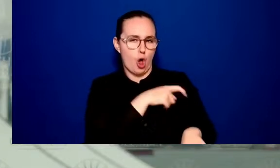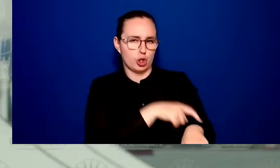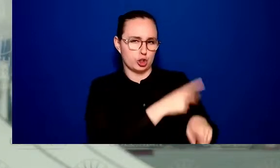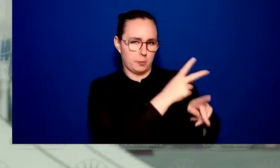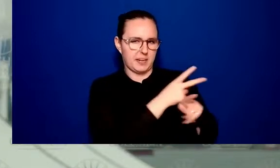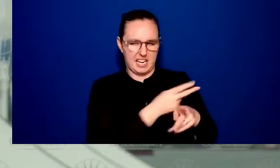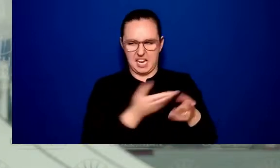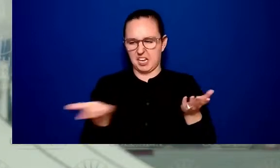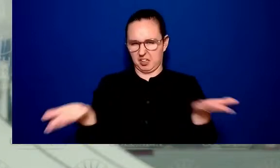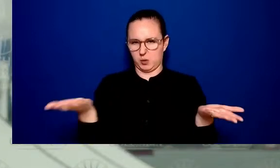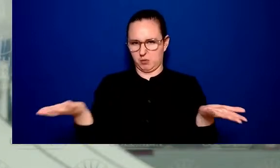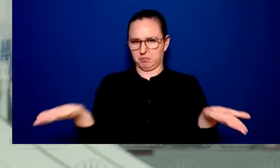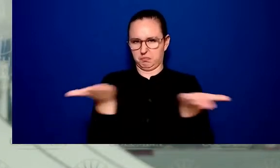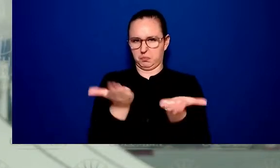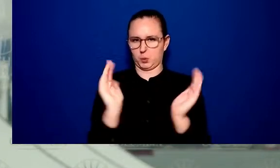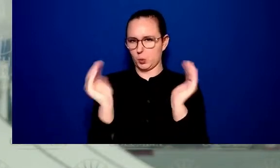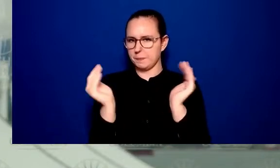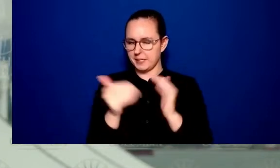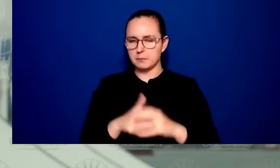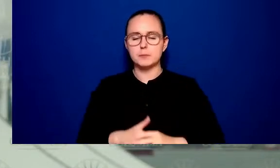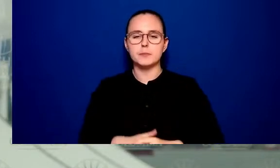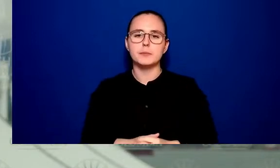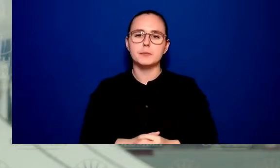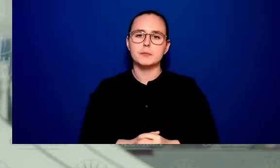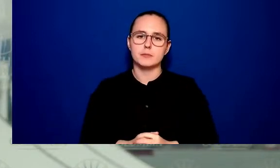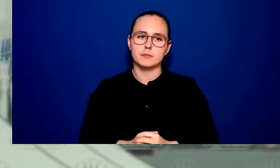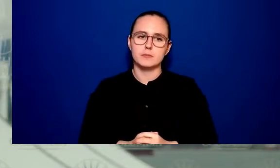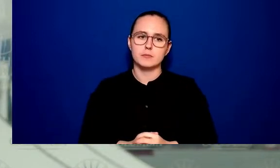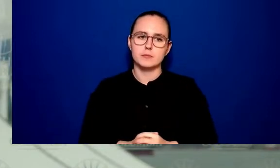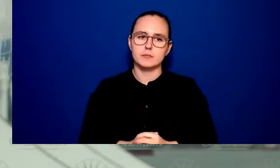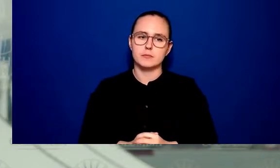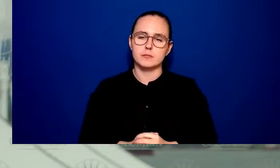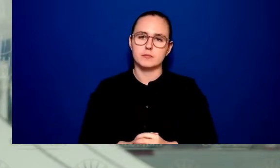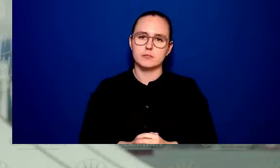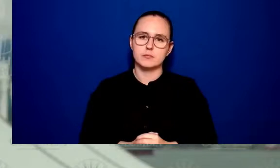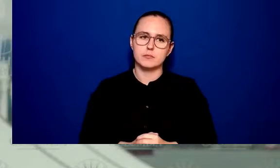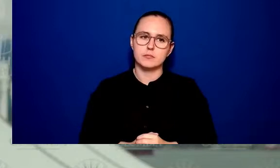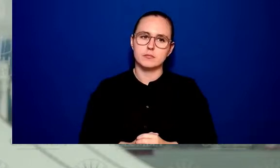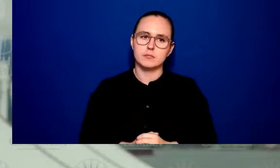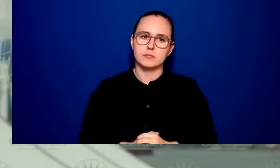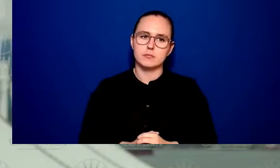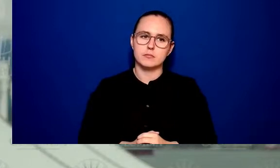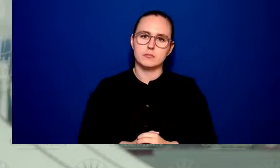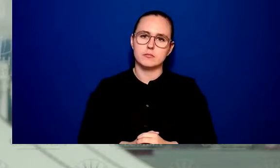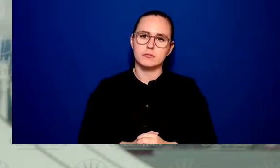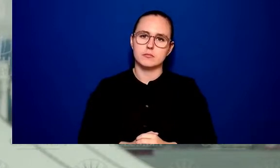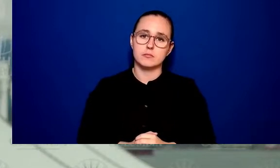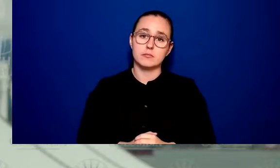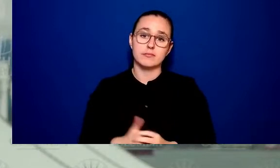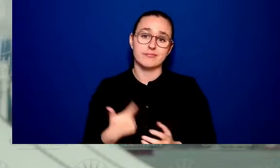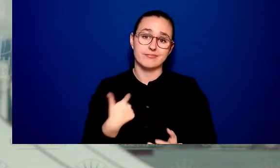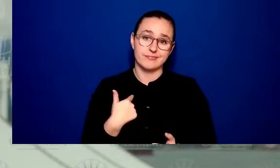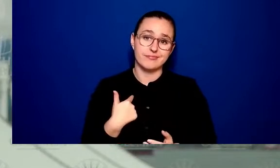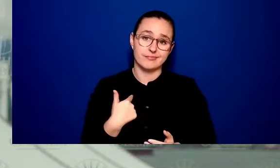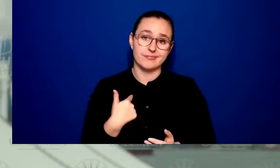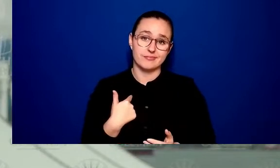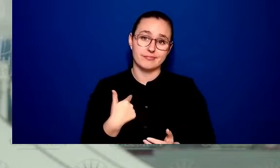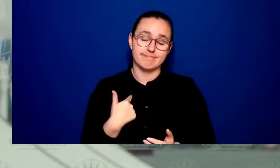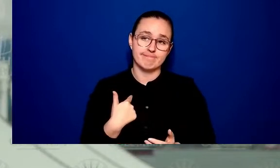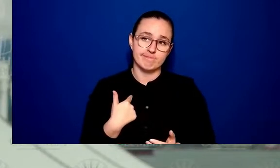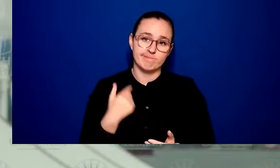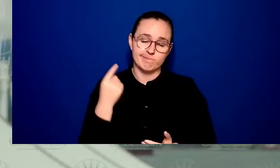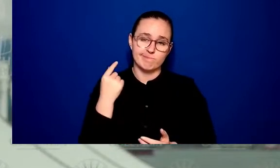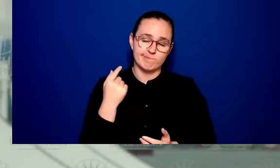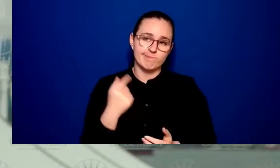assisted living. I think that